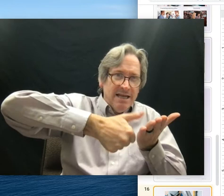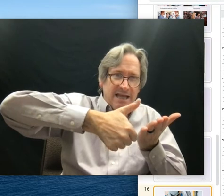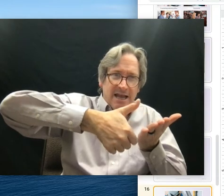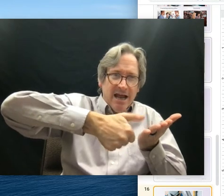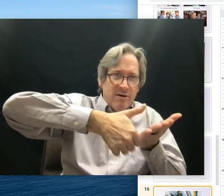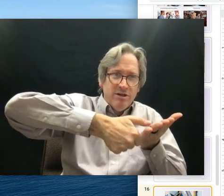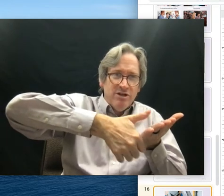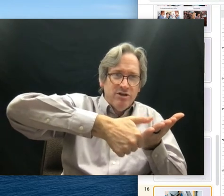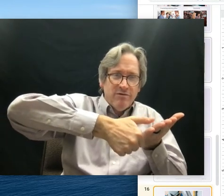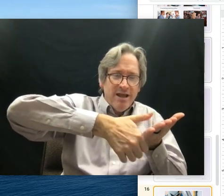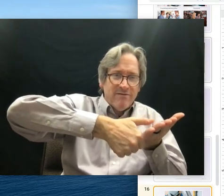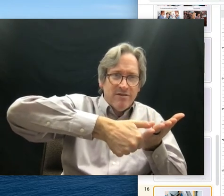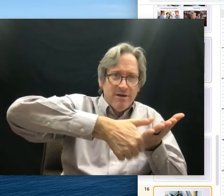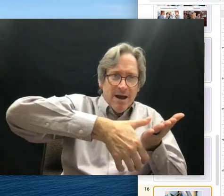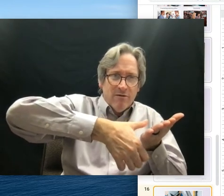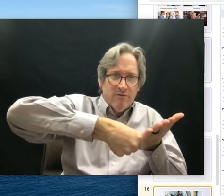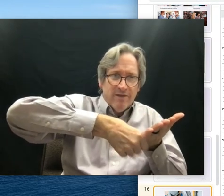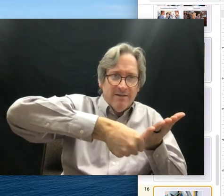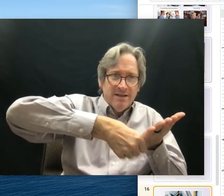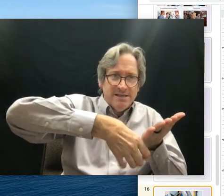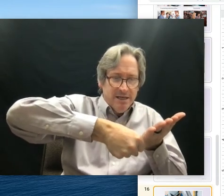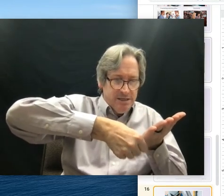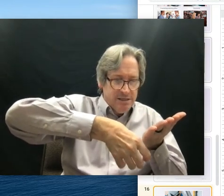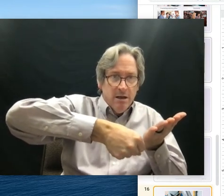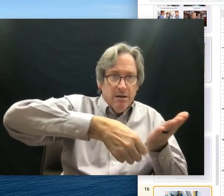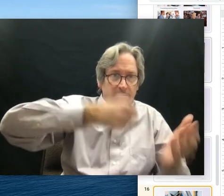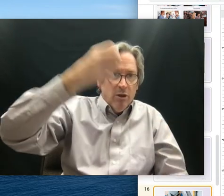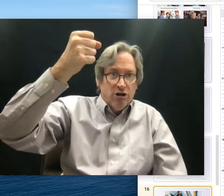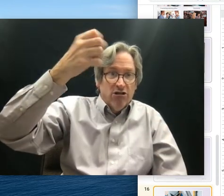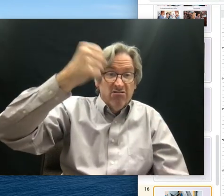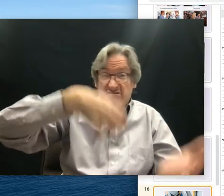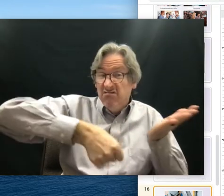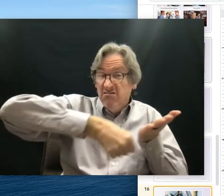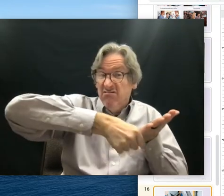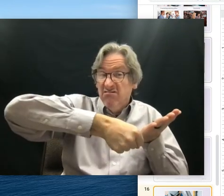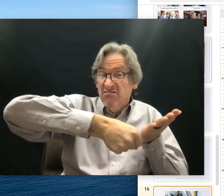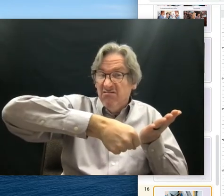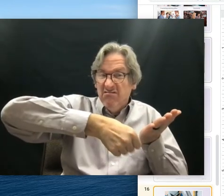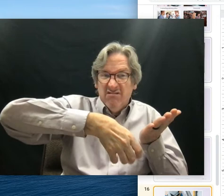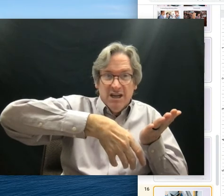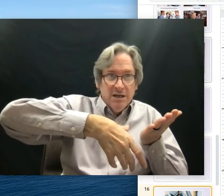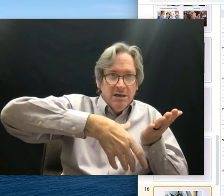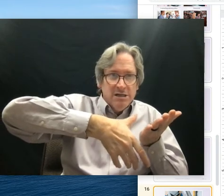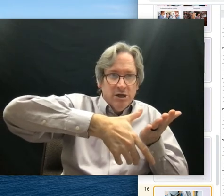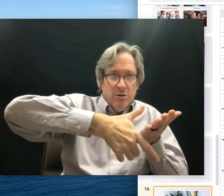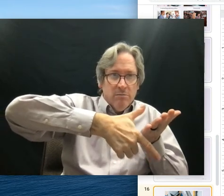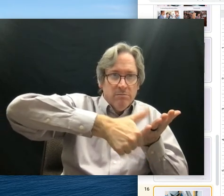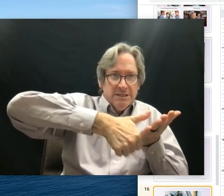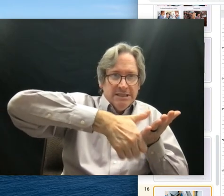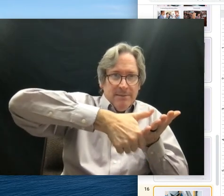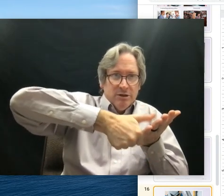and do you generally have the thumb out for that this is milk so stapler